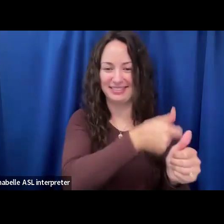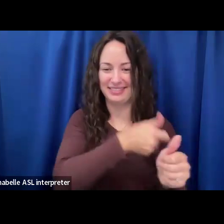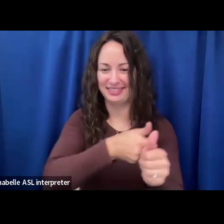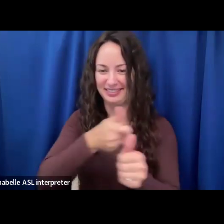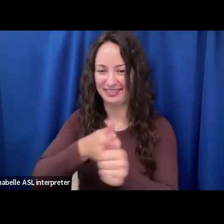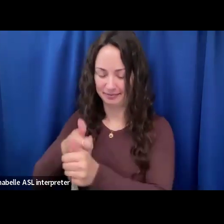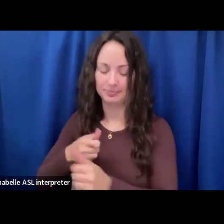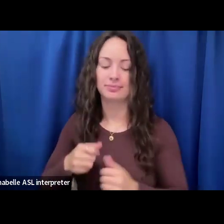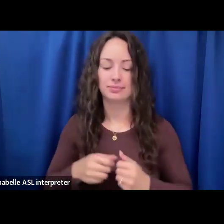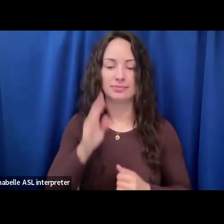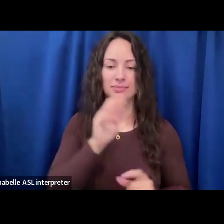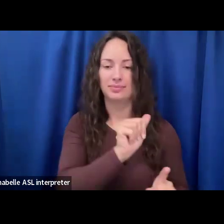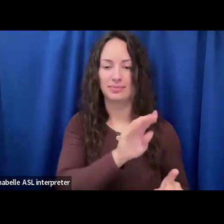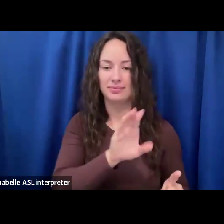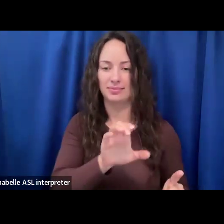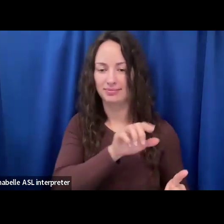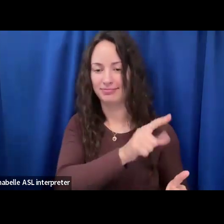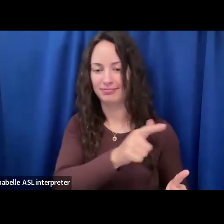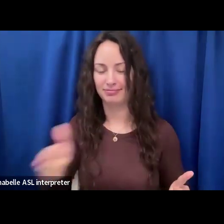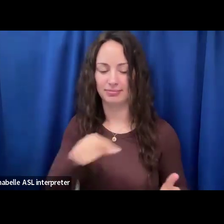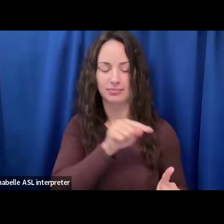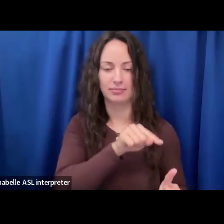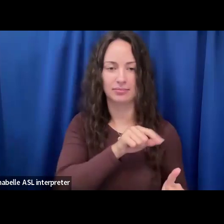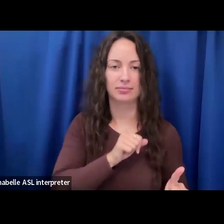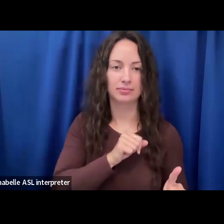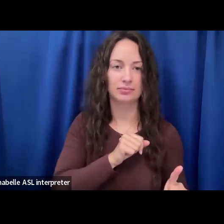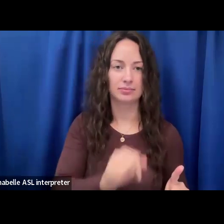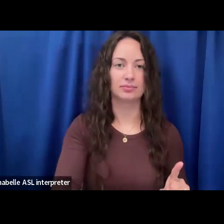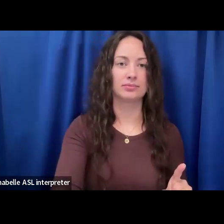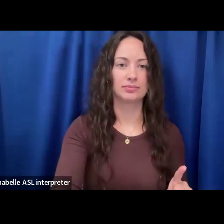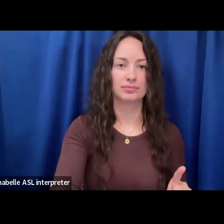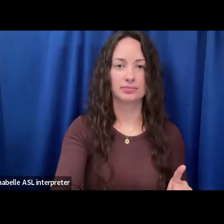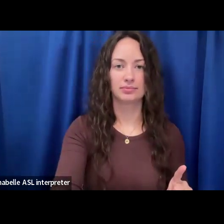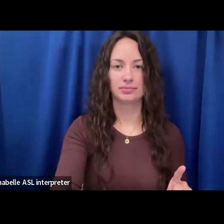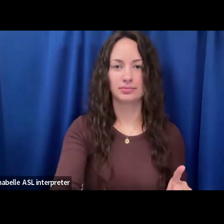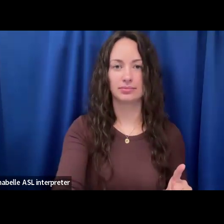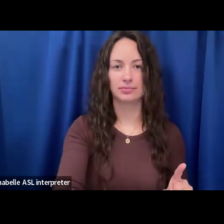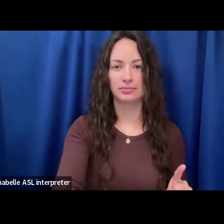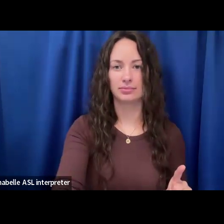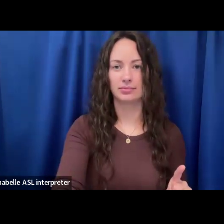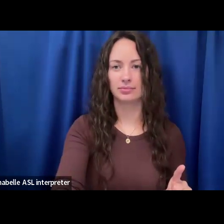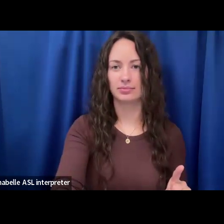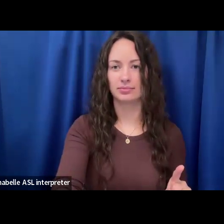First we have Dr. Elodie Billionniere who is a professor in the school of engineering and